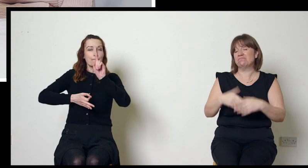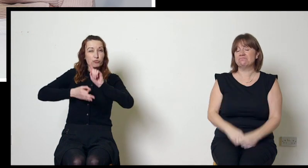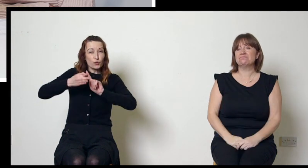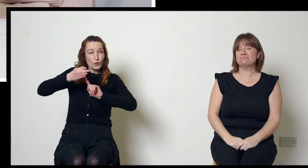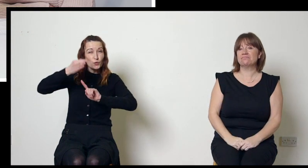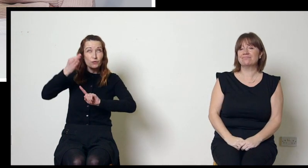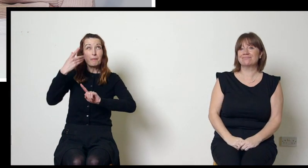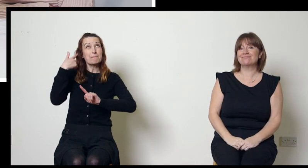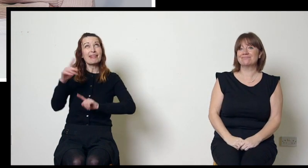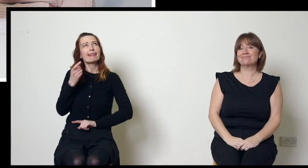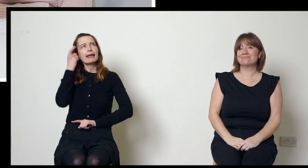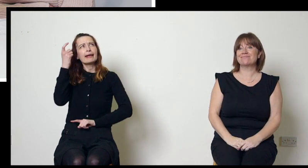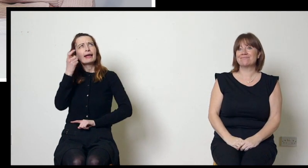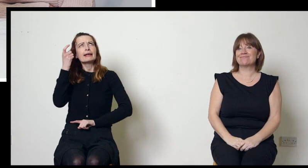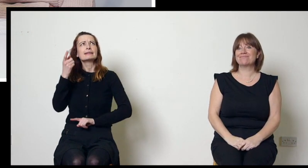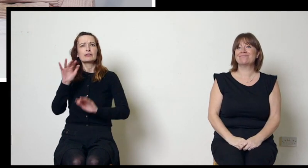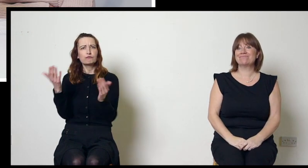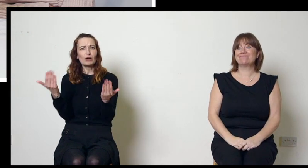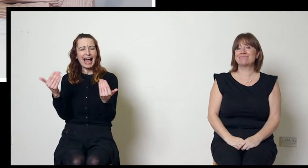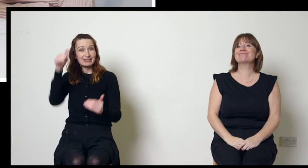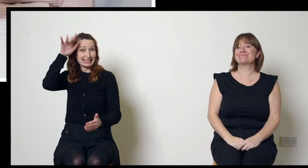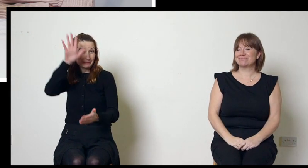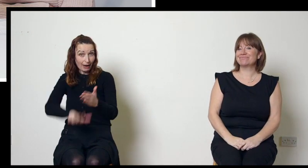it's improved our front of house experience because we thought a lot more